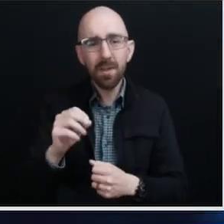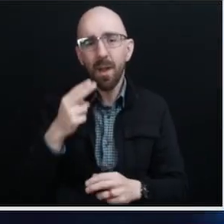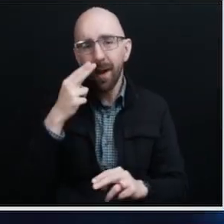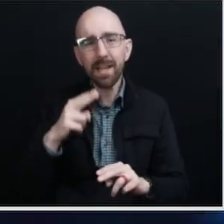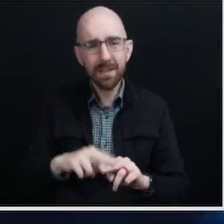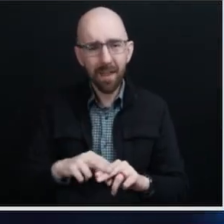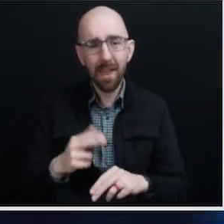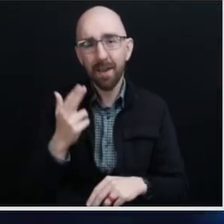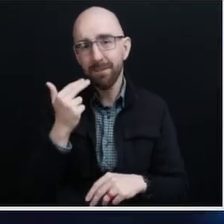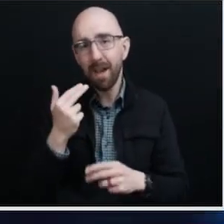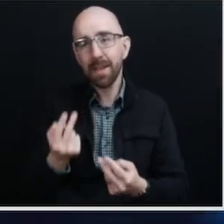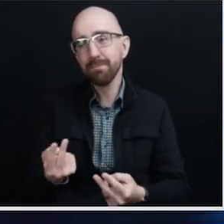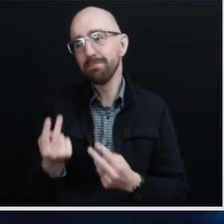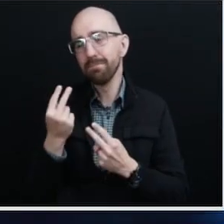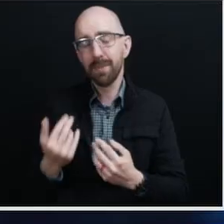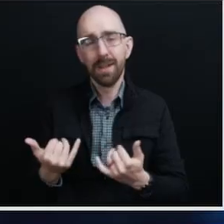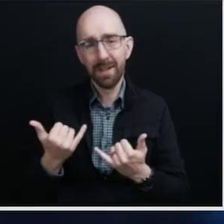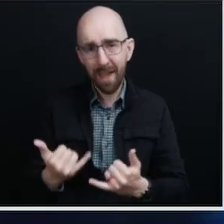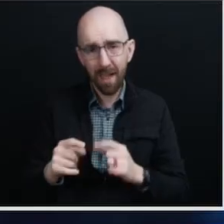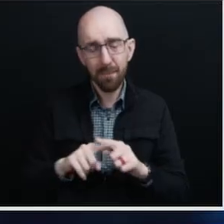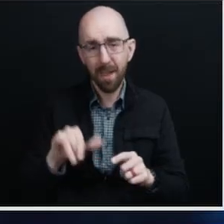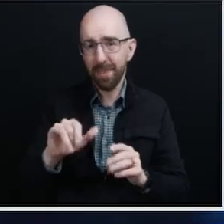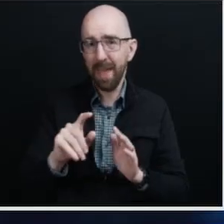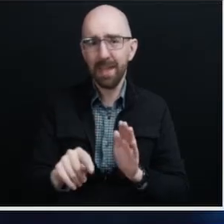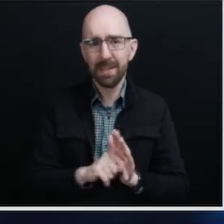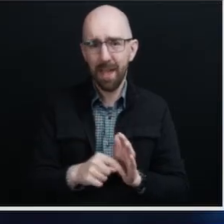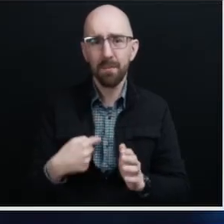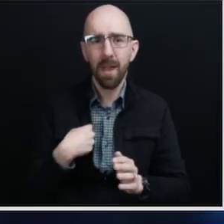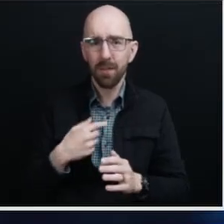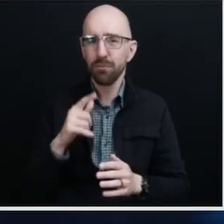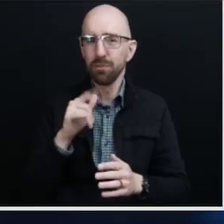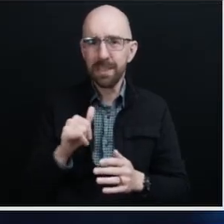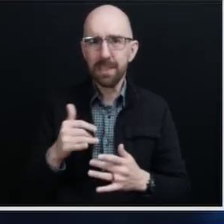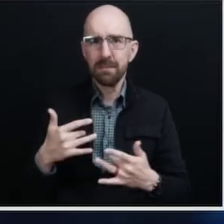now to look back on, but at the time I was just really concerned with how it would affect them